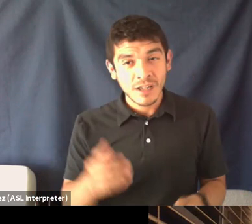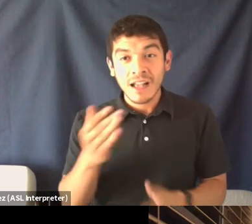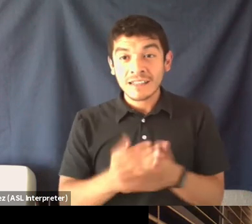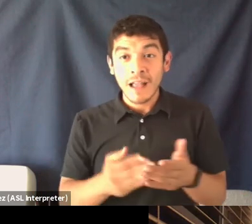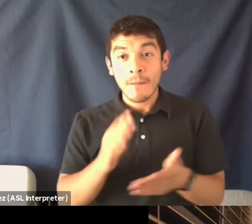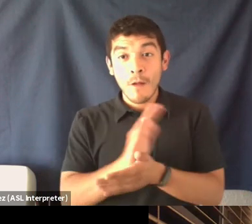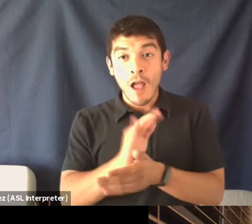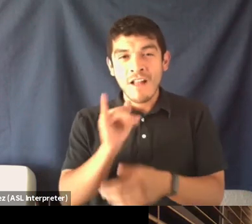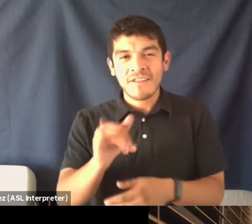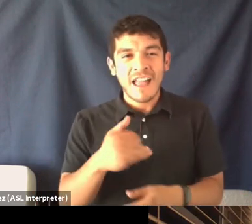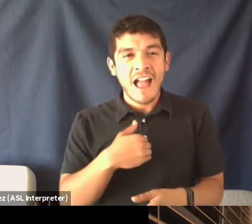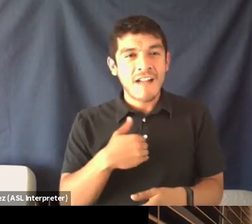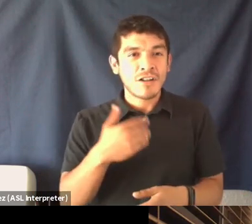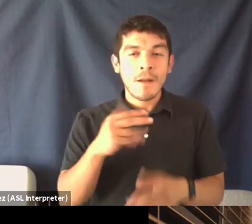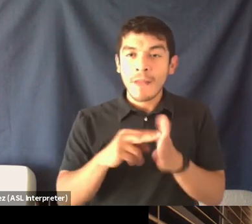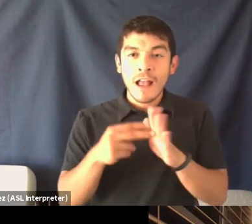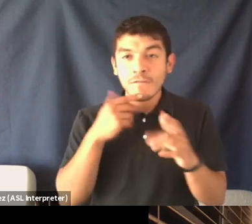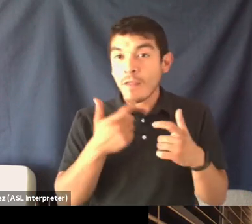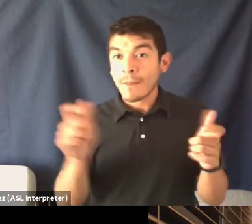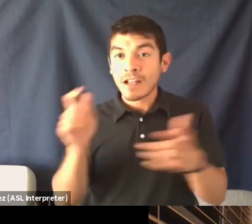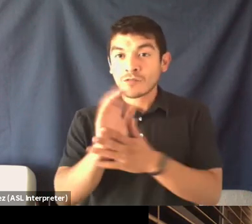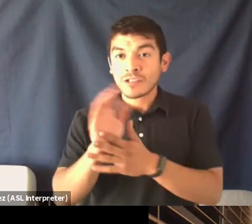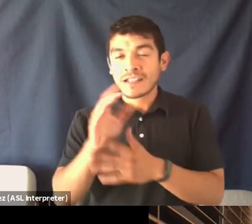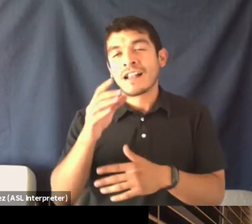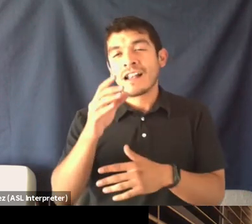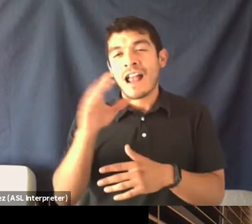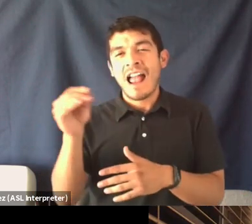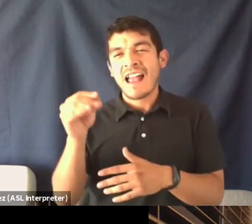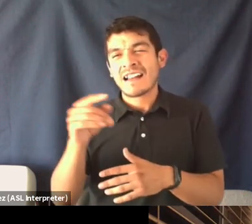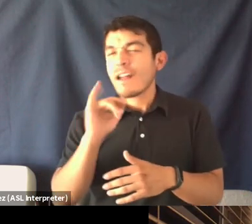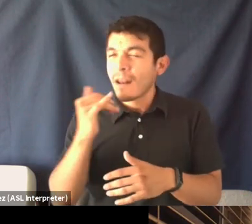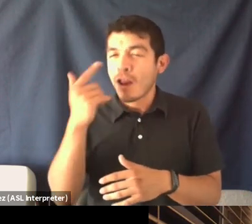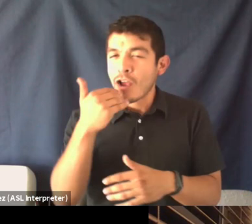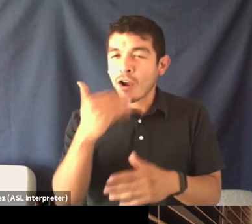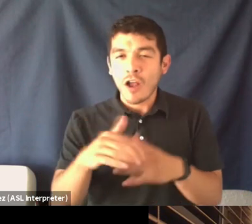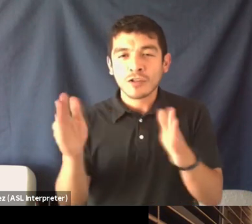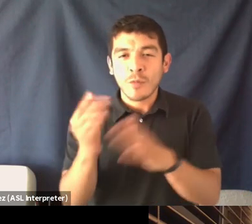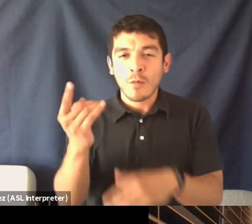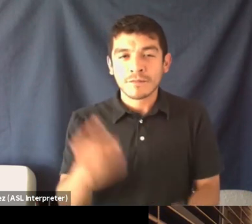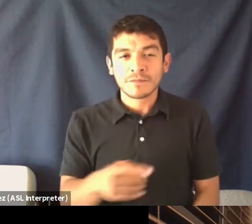that played just as well as the small once. So it's absolutely-- - This is also true. What are you up to next?